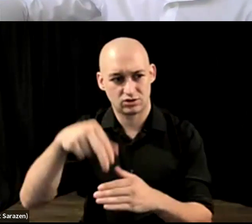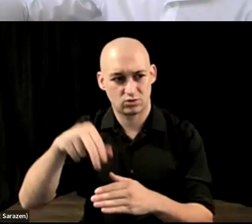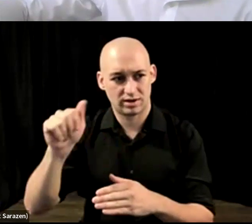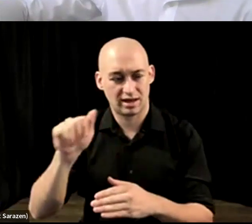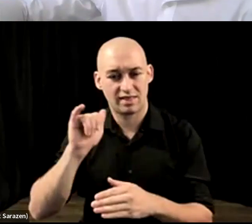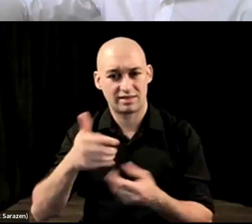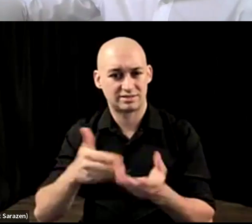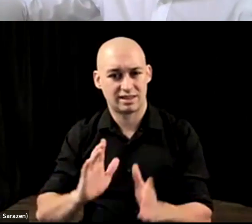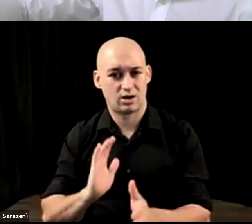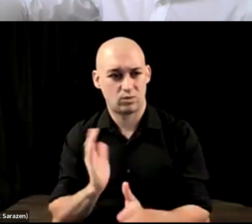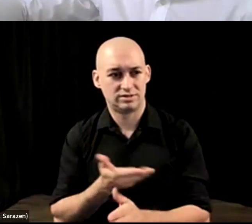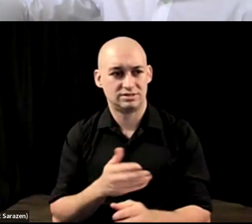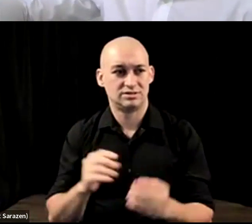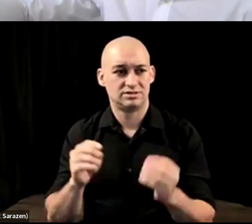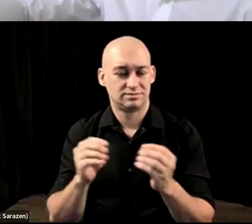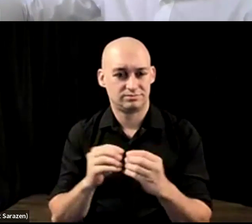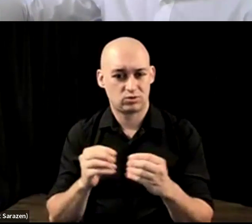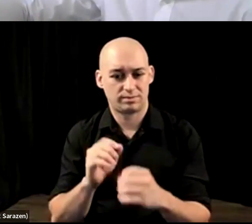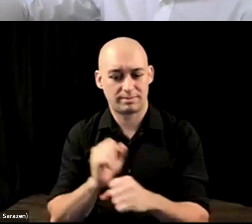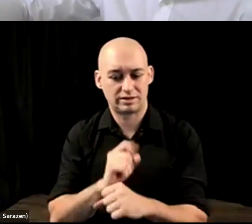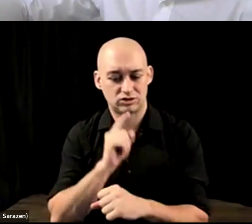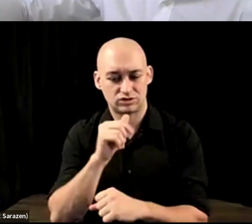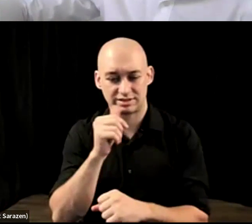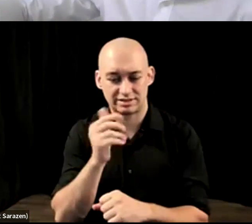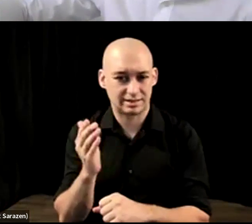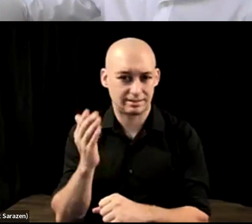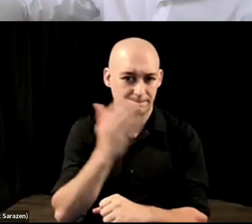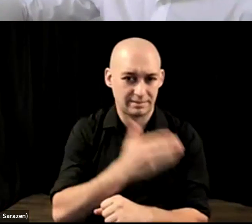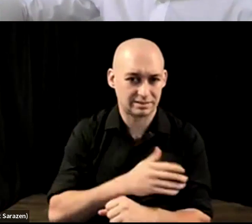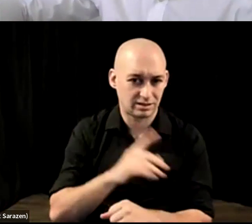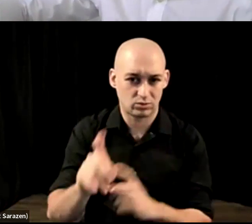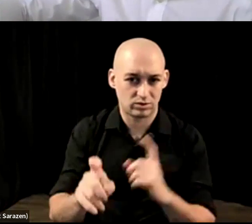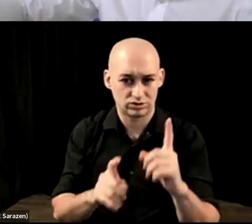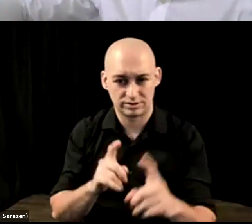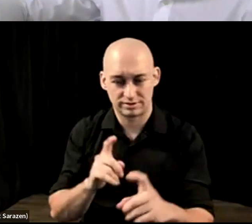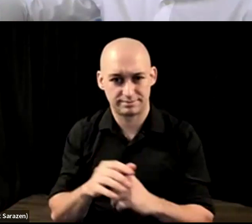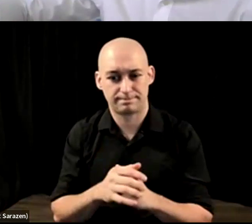kind of further make sure we don't miss those questions, but there is. I've seen it a couple